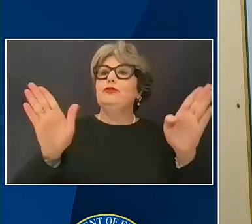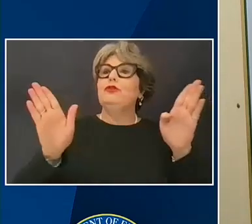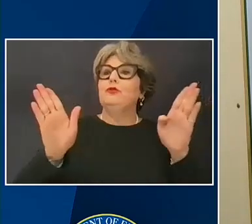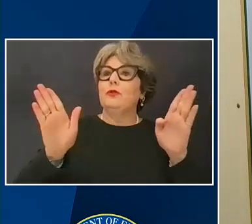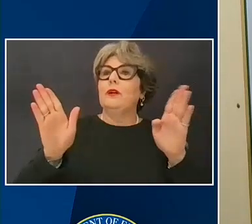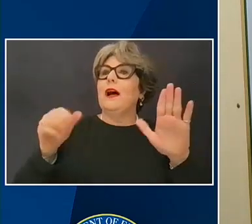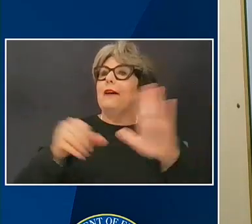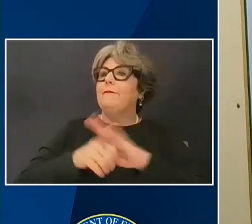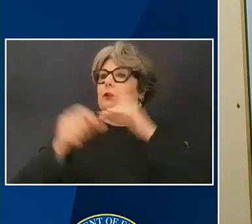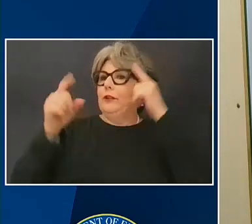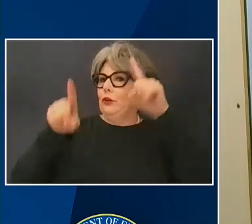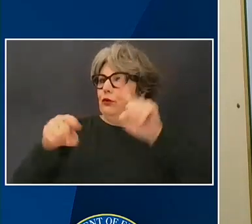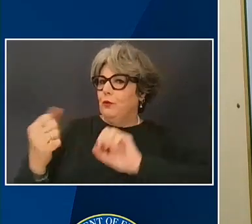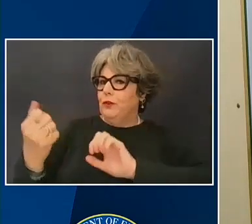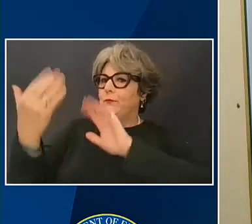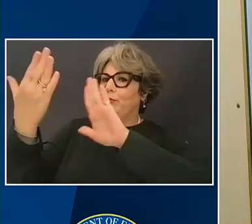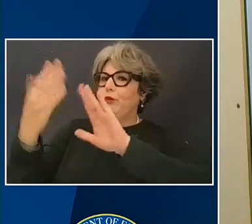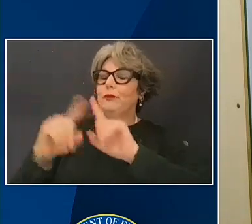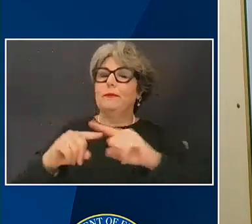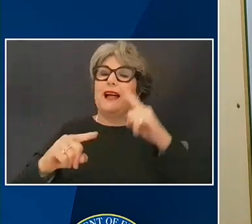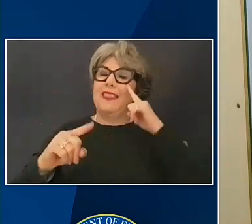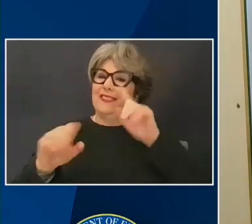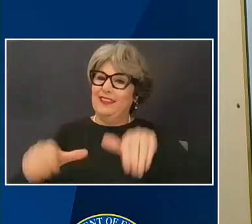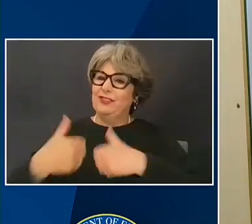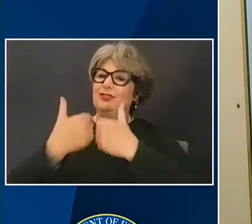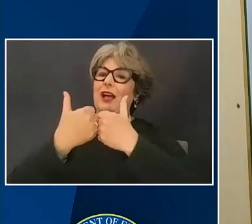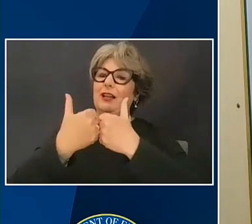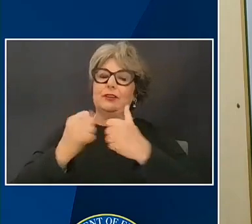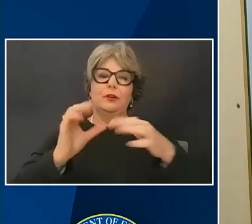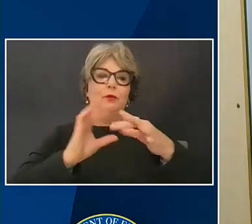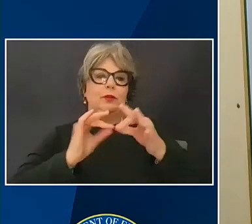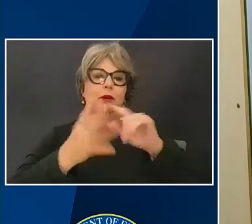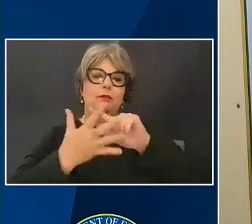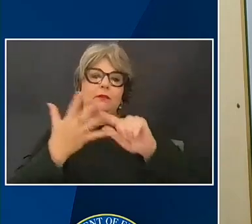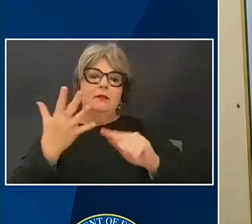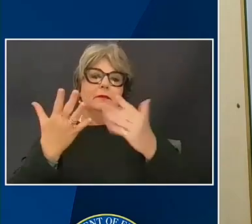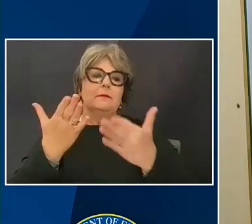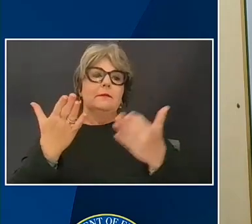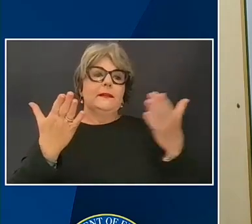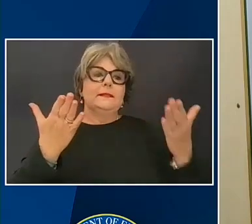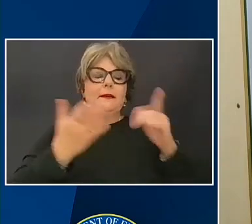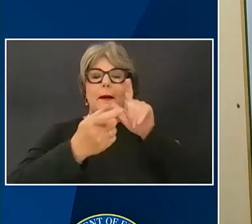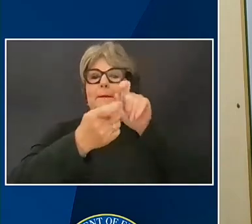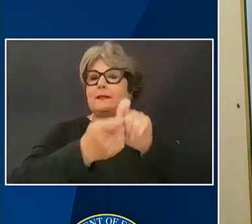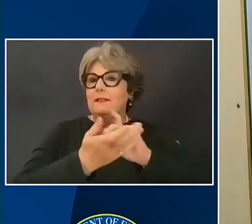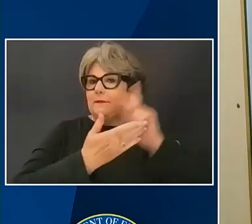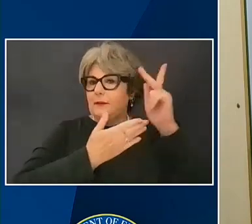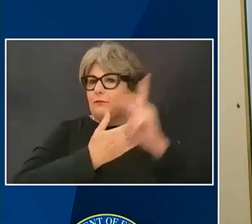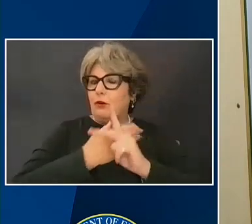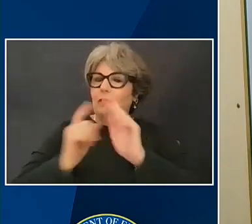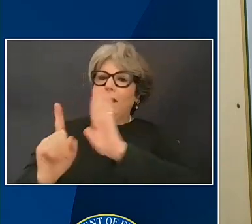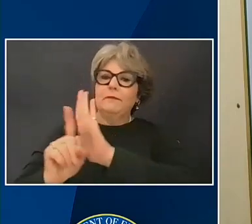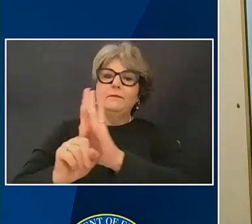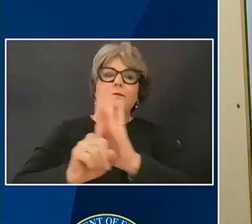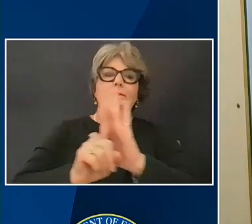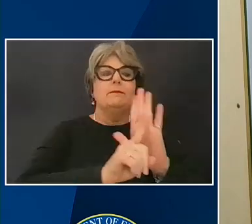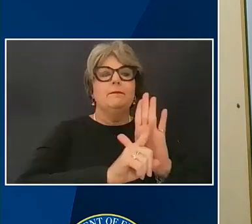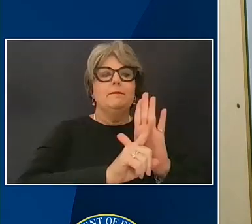with this approach, but I do think it's challenging when we talk about some of these specific program, either types or